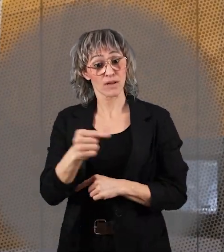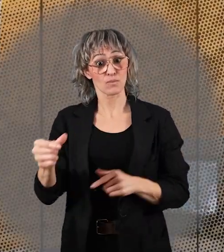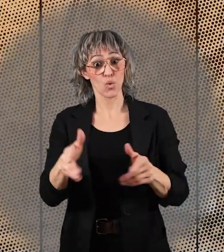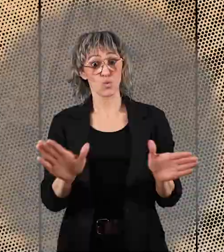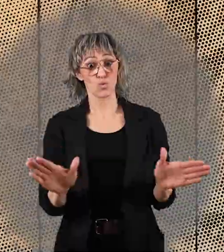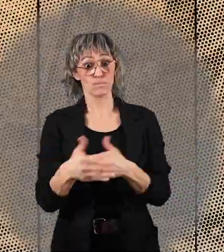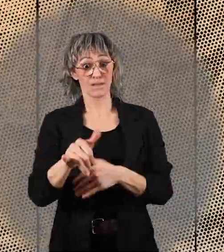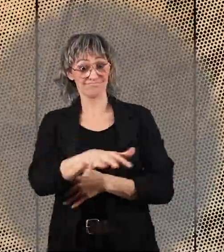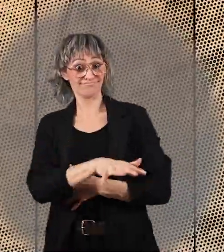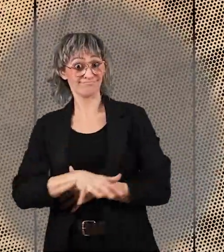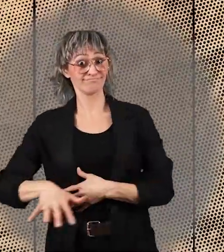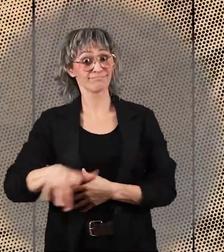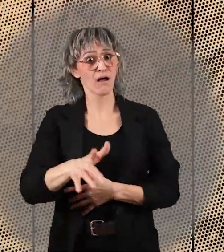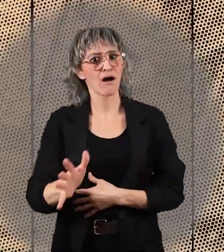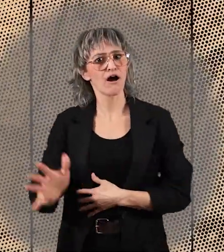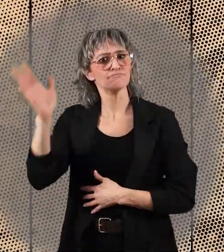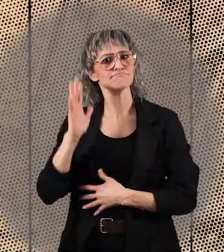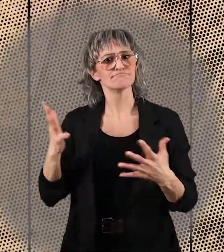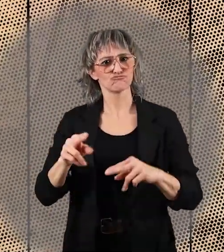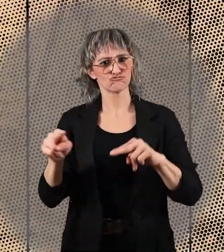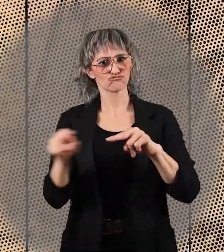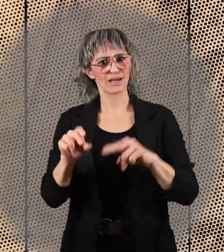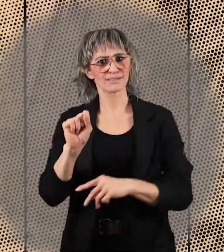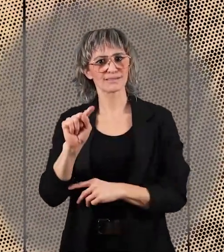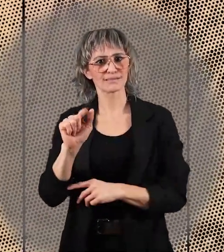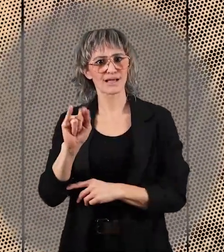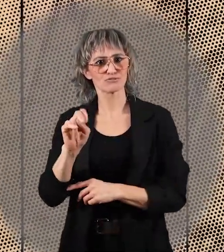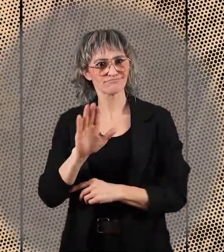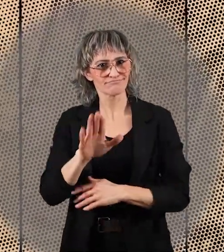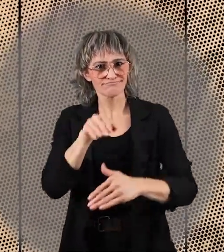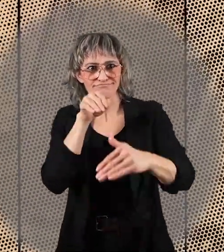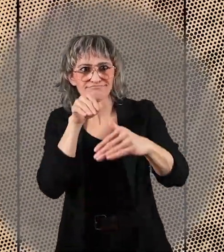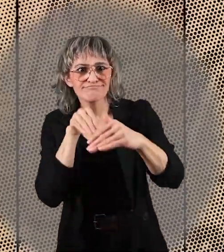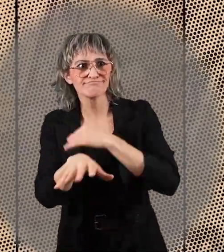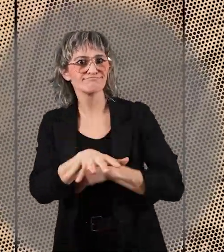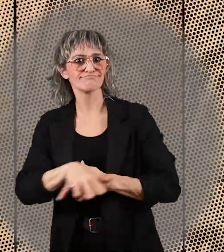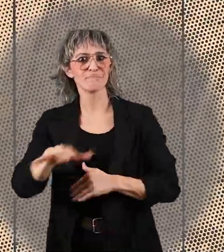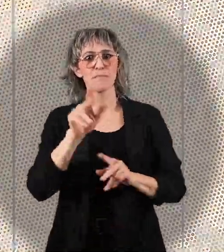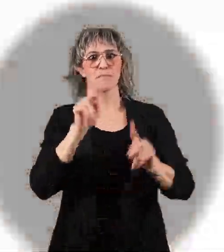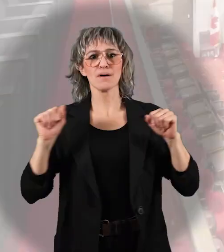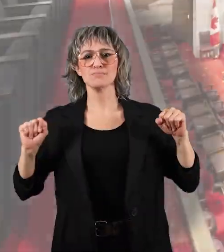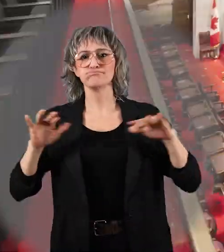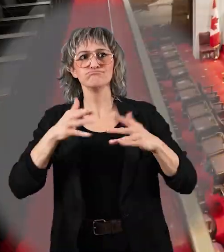and a train traveling across a wooden bridge on Vancouver Island.